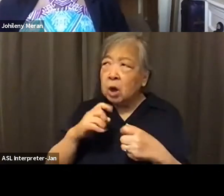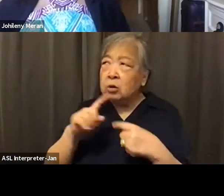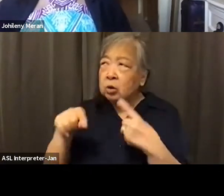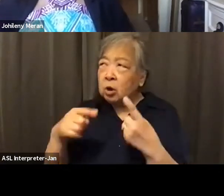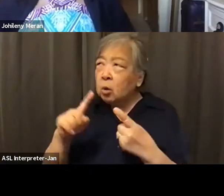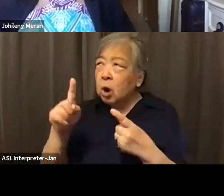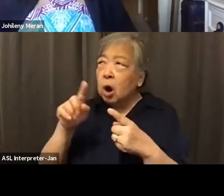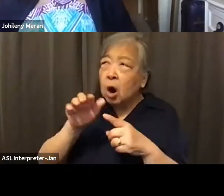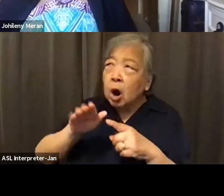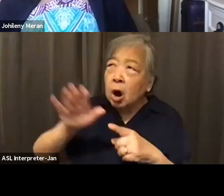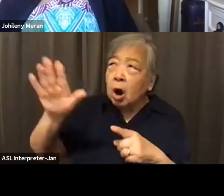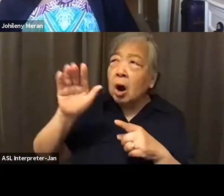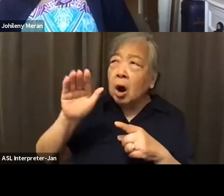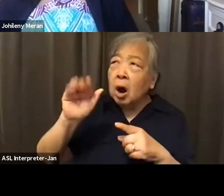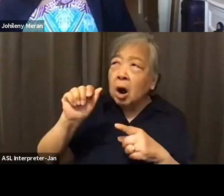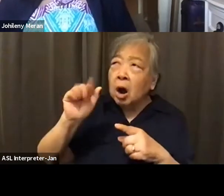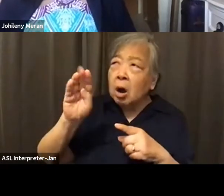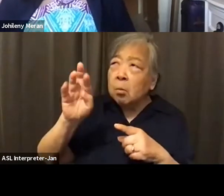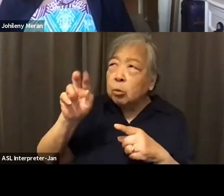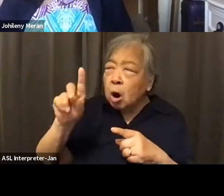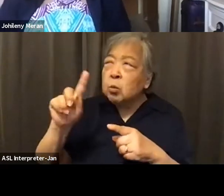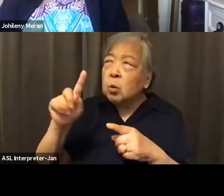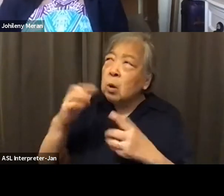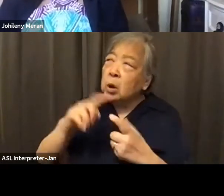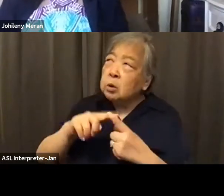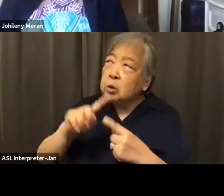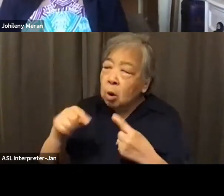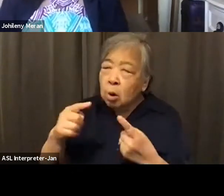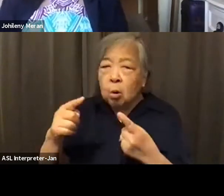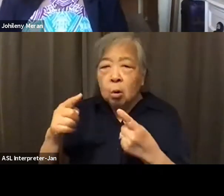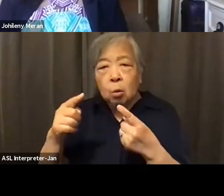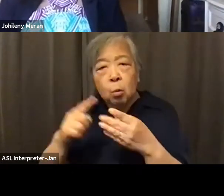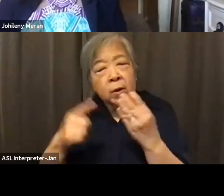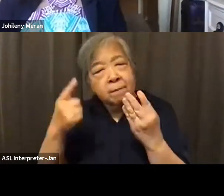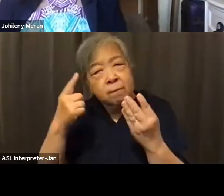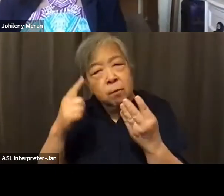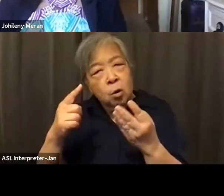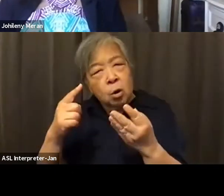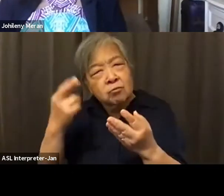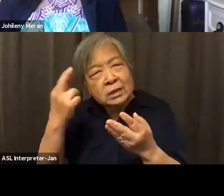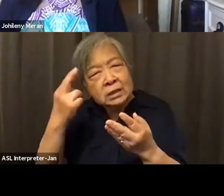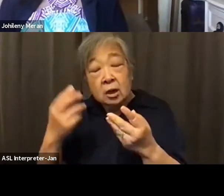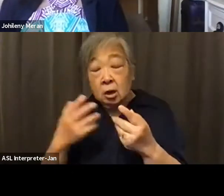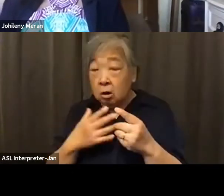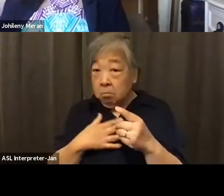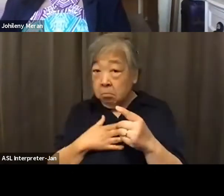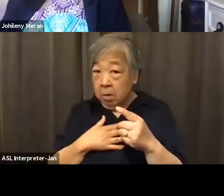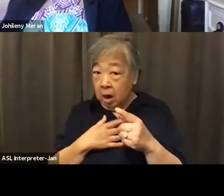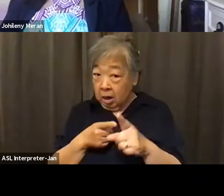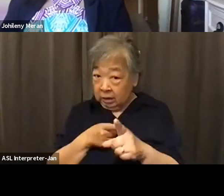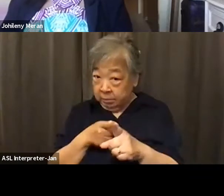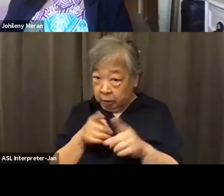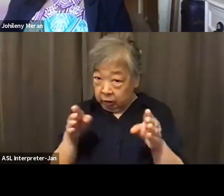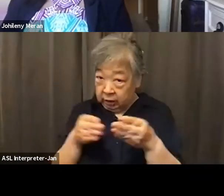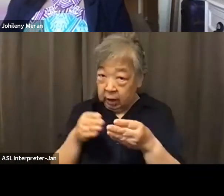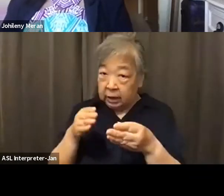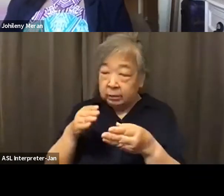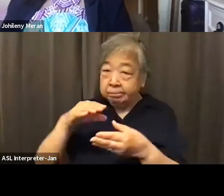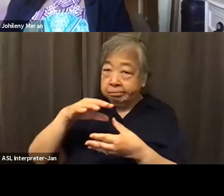And for what reason and so because my region of specialization was Latin America, I was